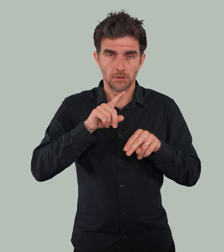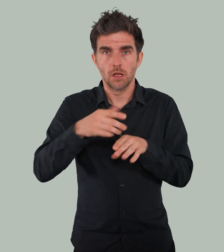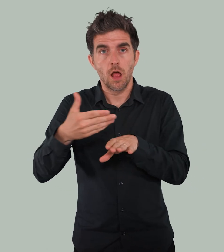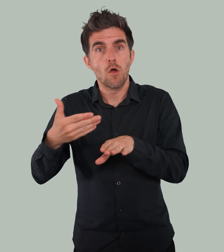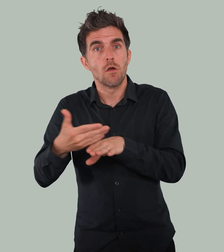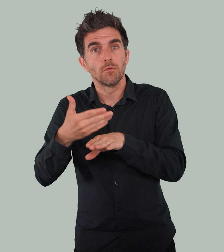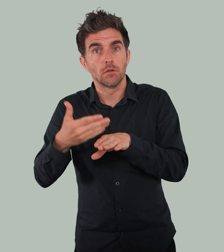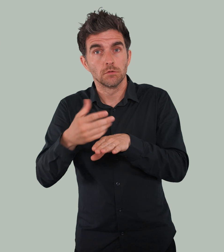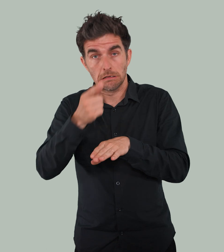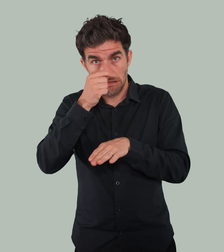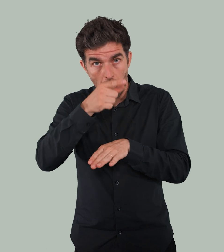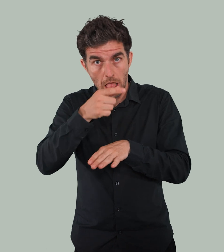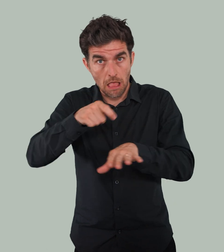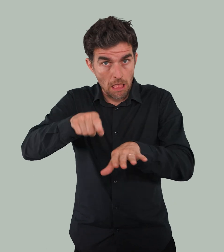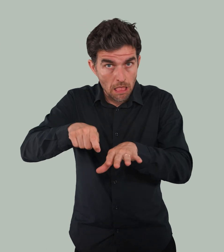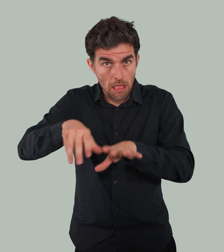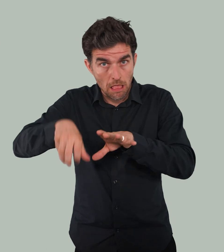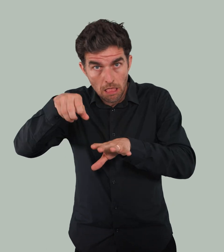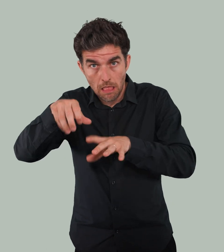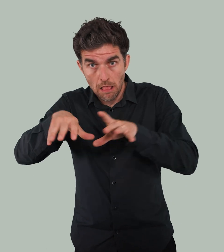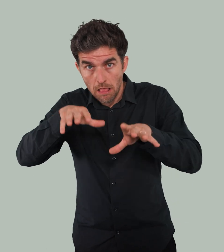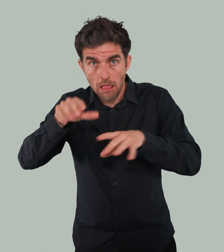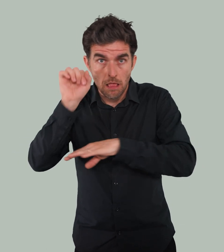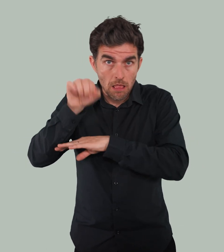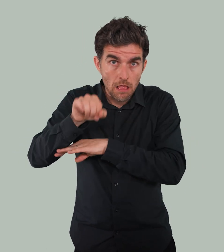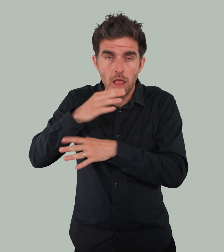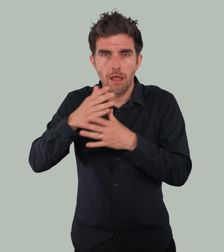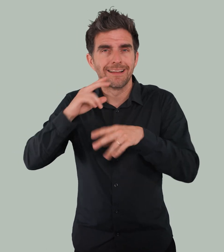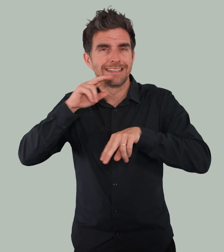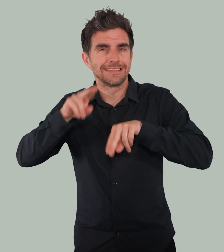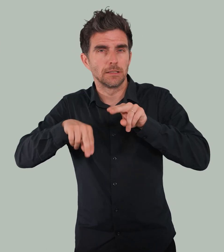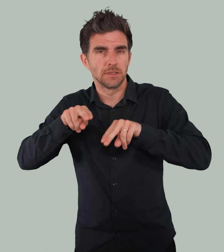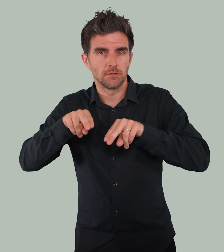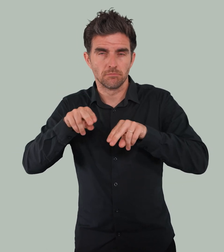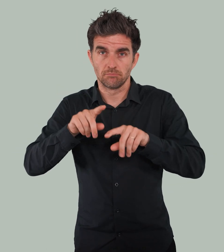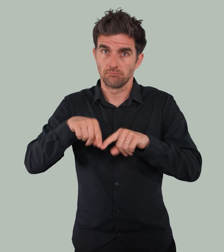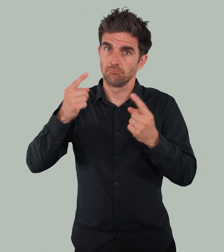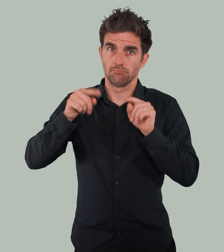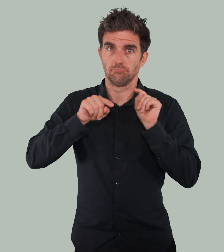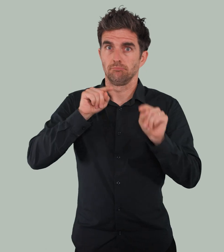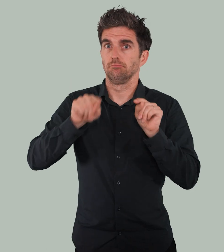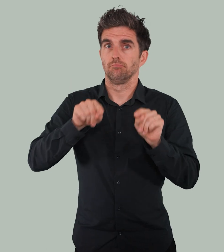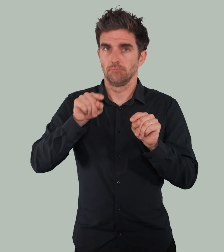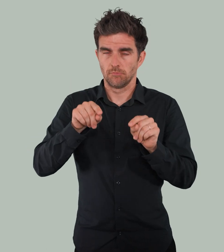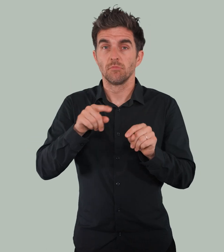and functional assessments within the system.